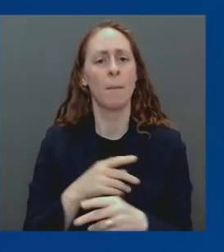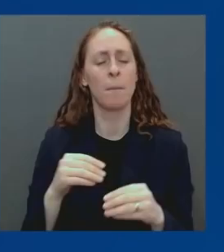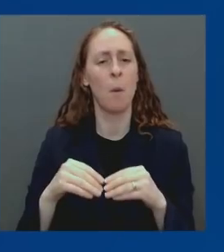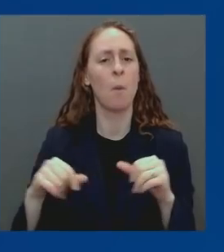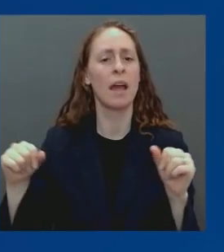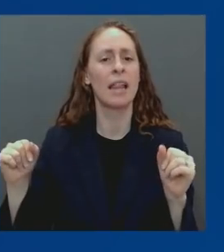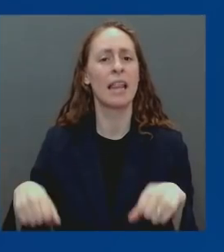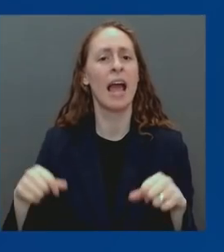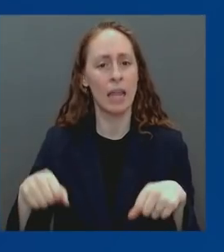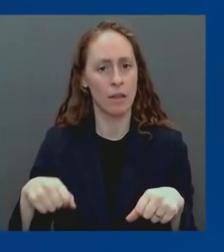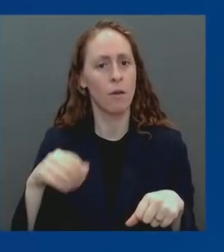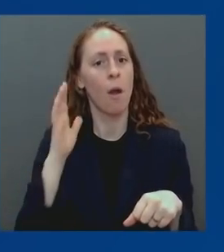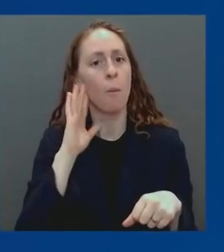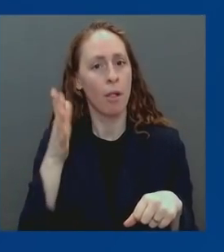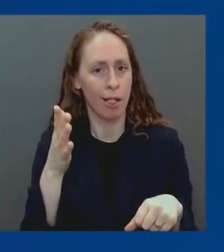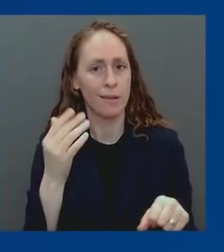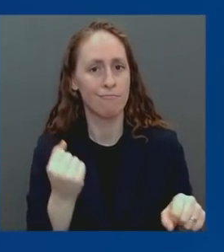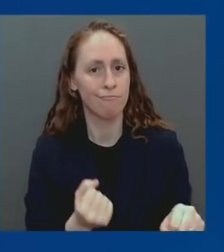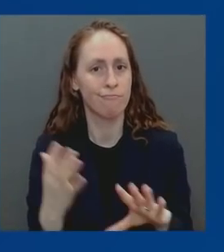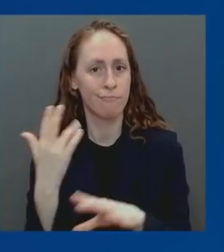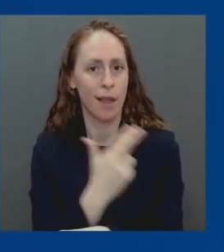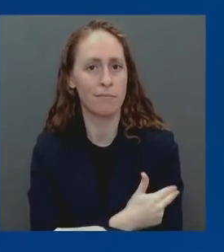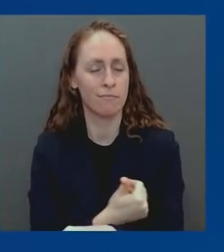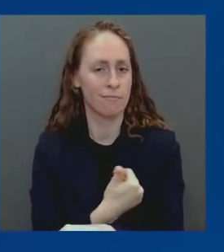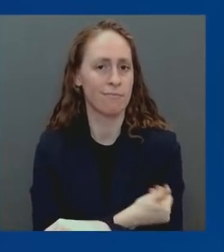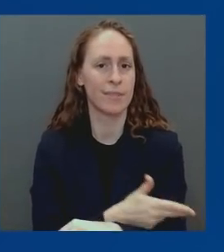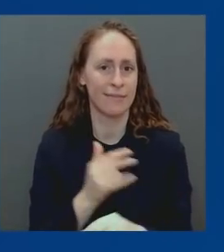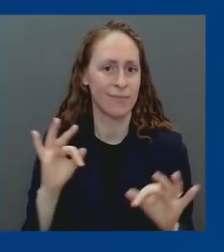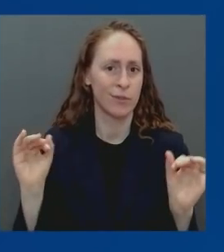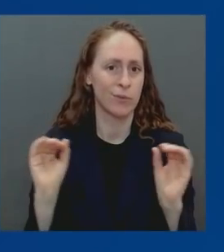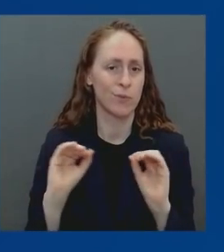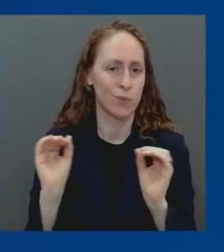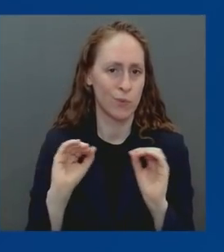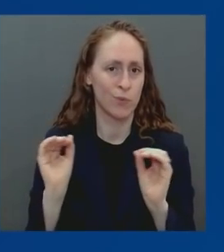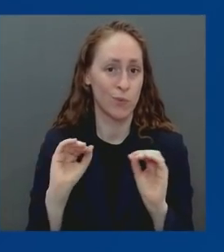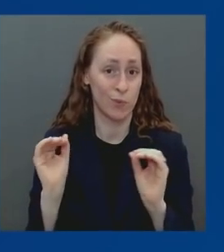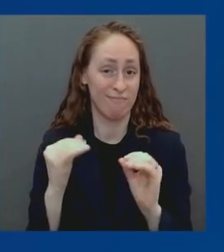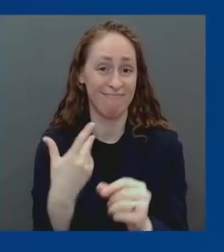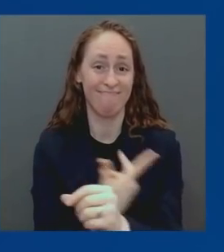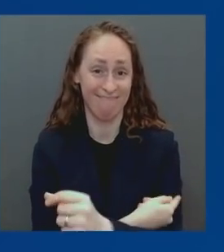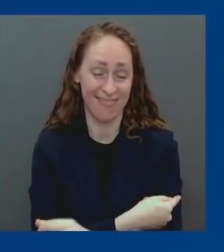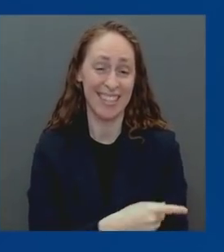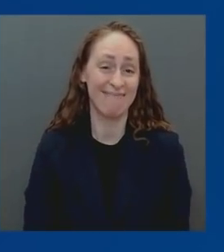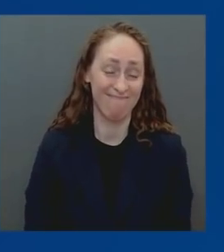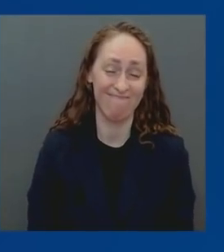was 0.1 per 100,000 people, meaning that unvaccinated individuals